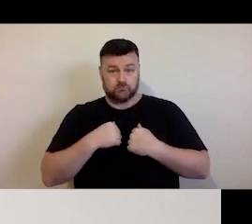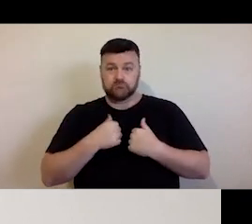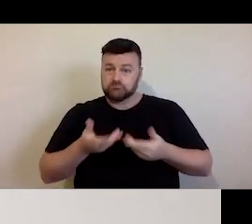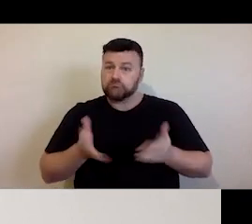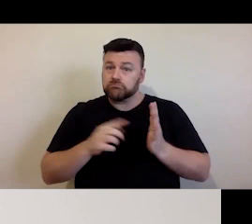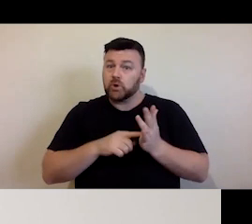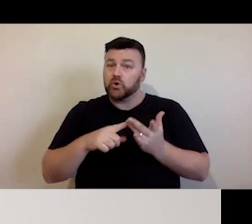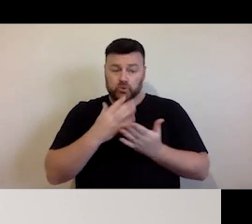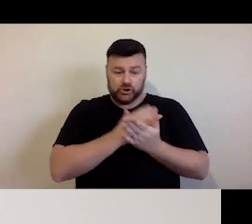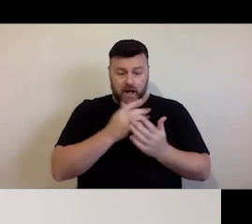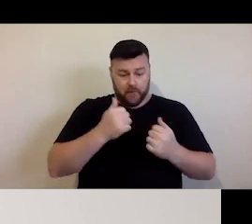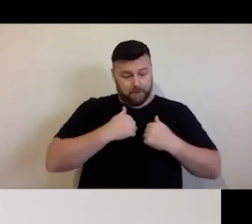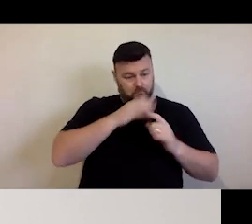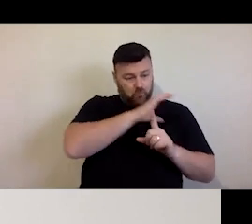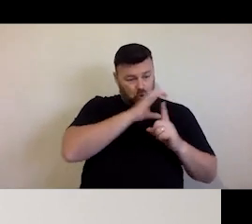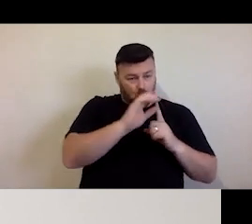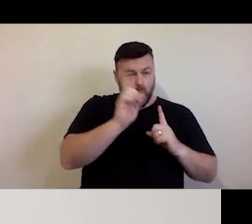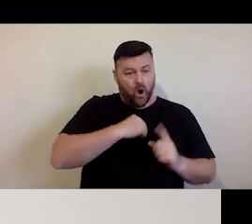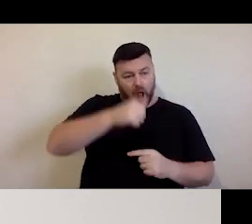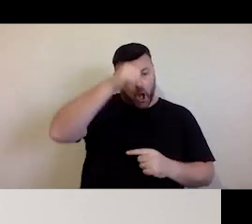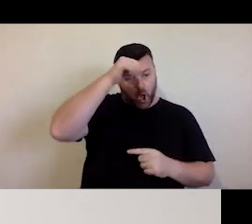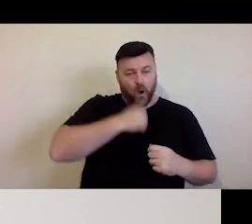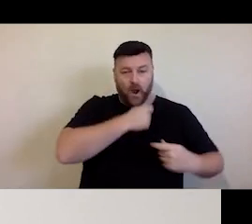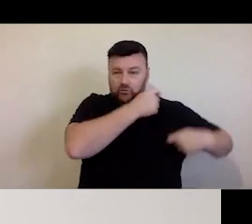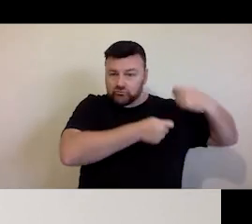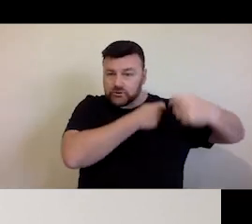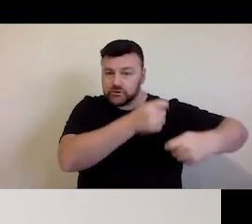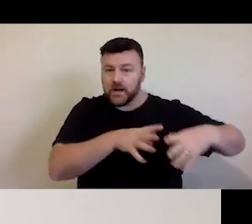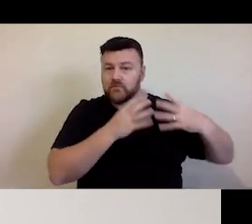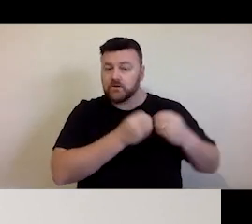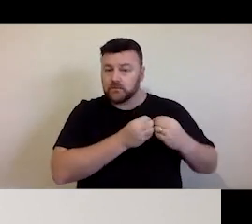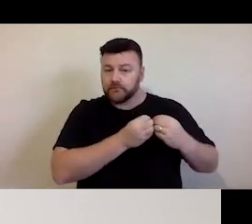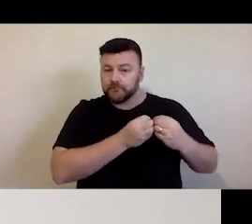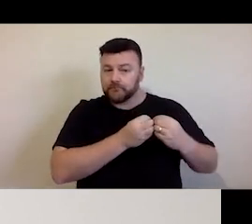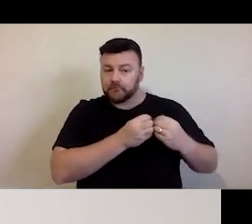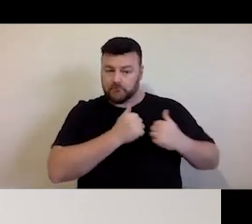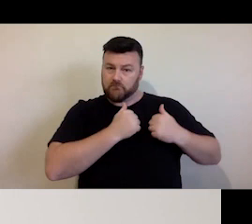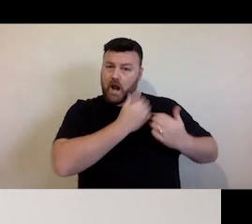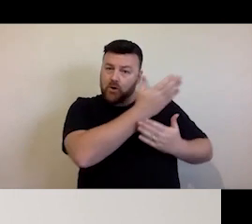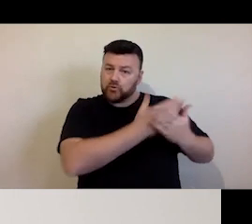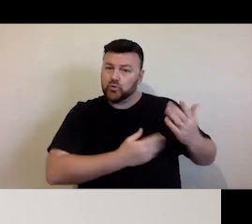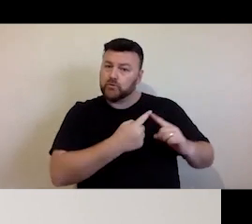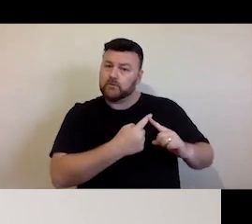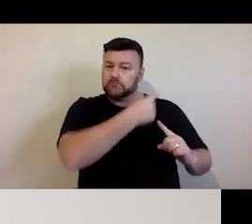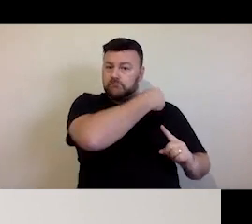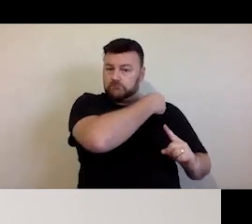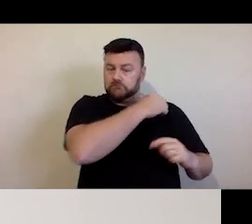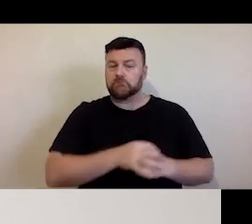our cultures, we know about our traditions, and we know about our stories.